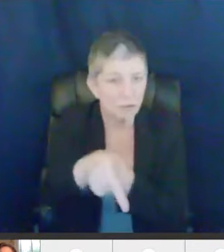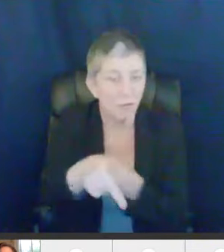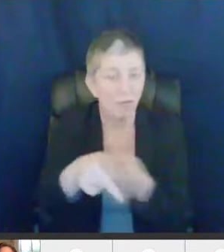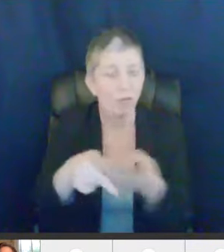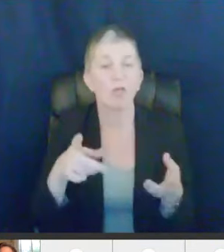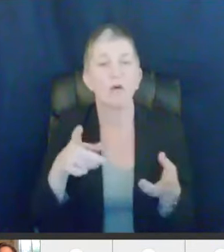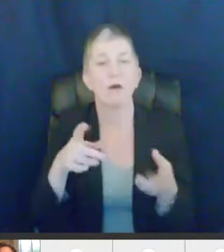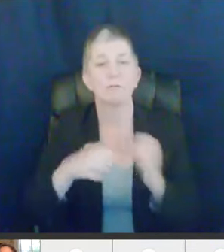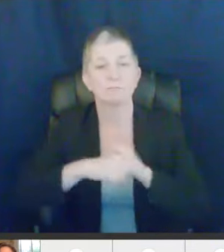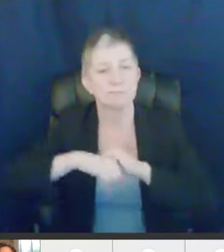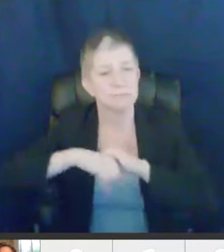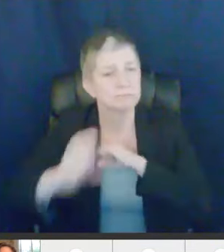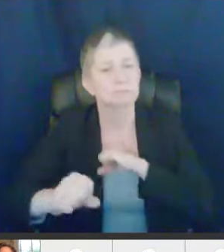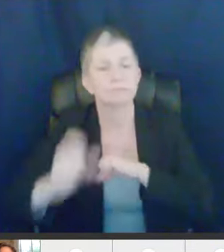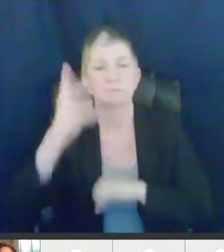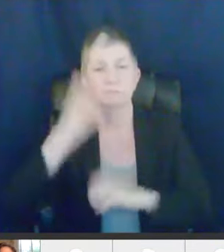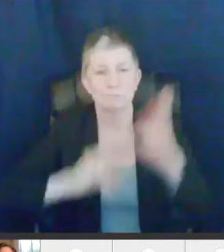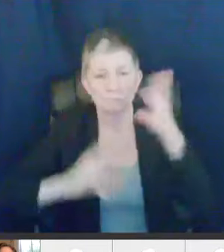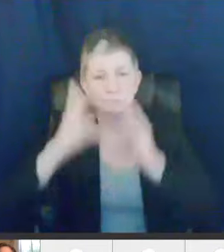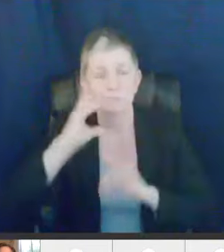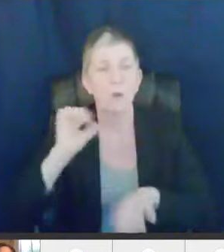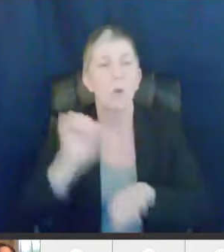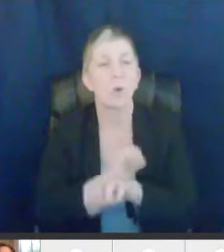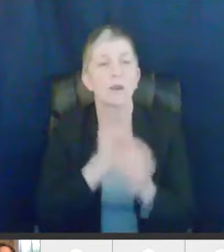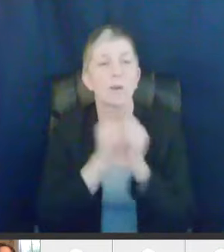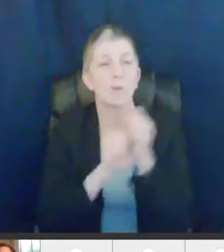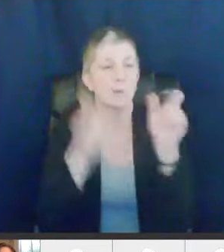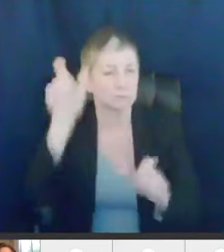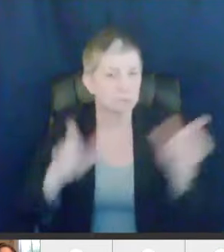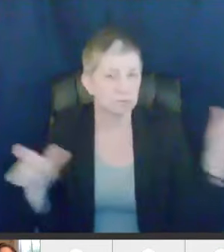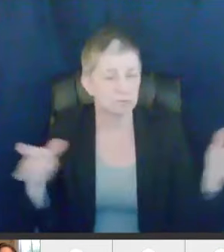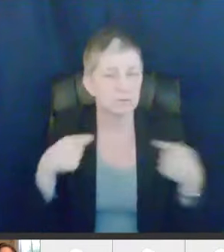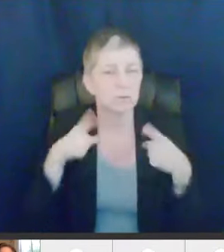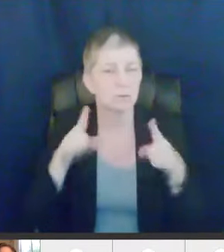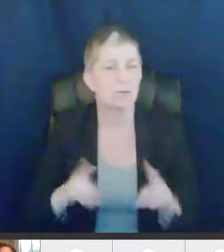experience and working with County residents during difficult times through